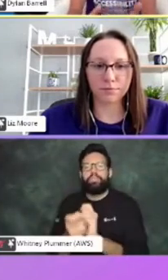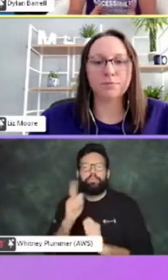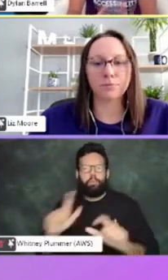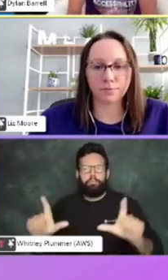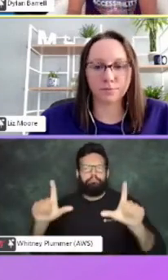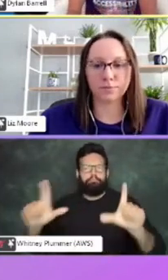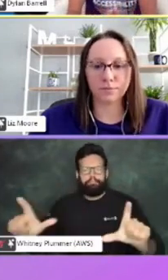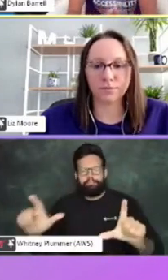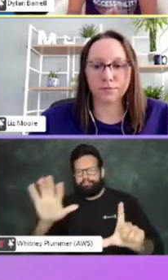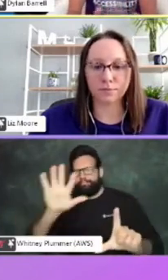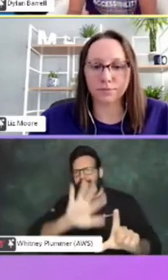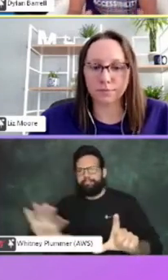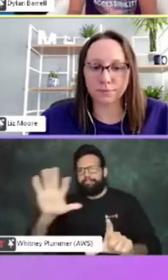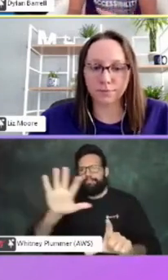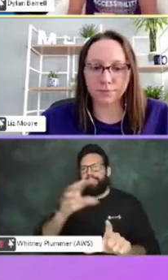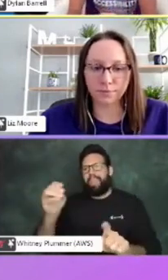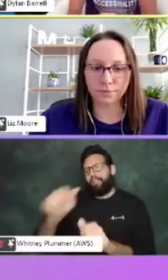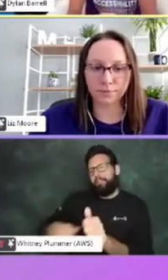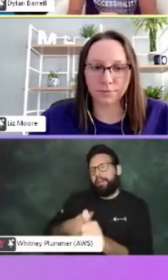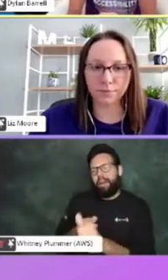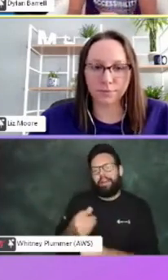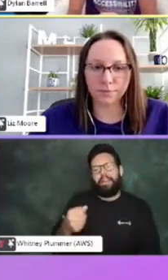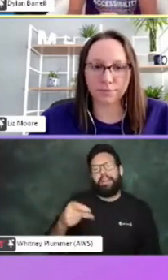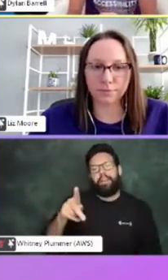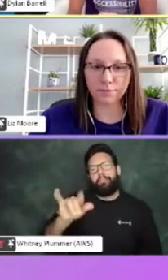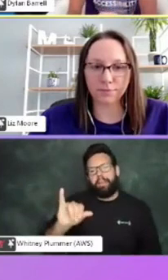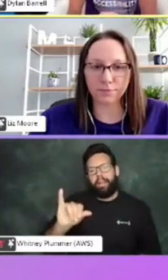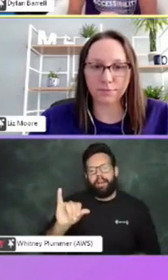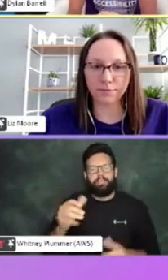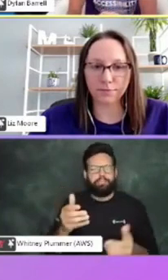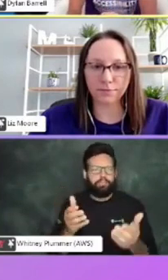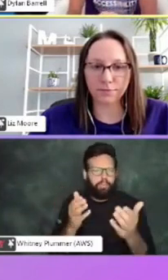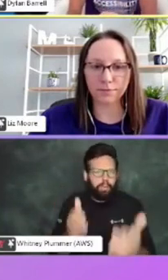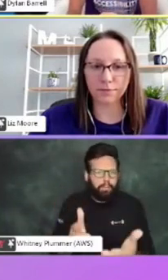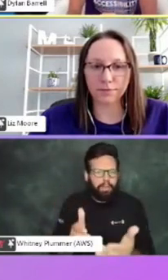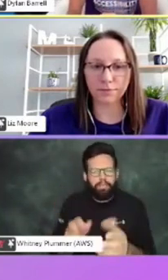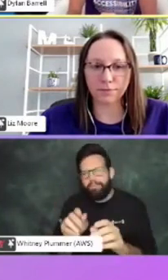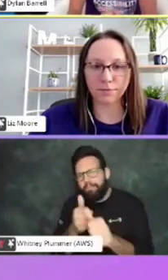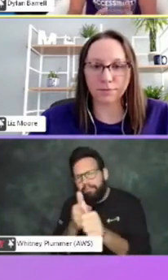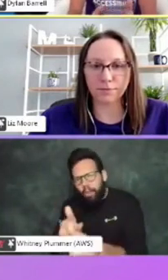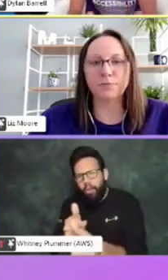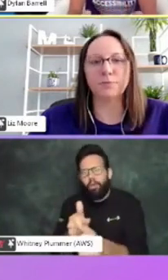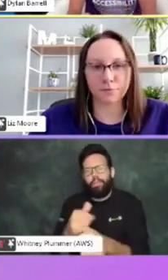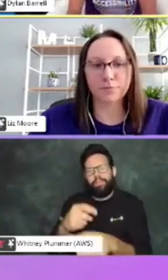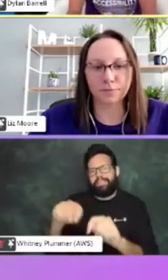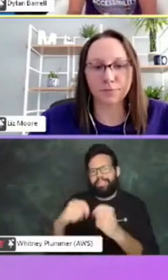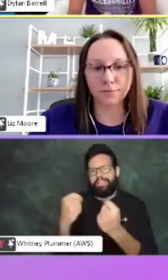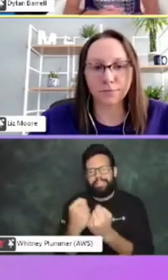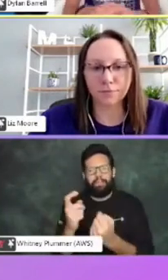And please just stay in contact with the team to get regular updates. One of the things you can do,